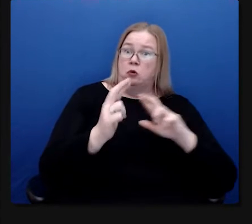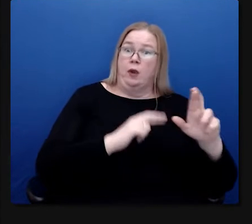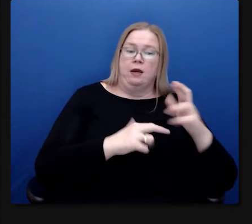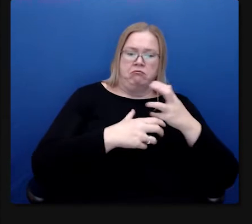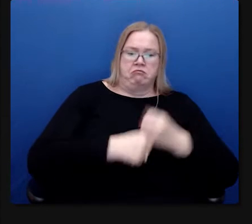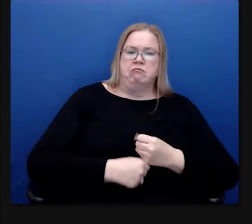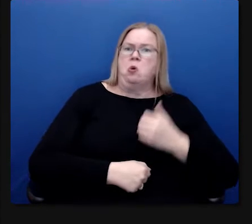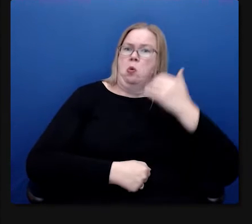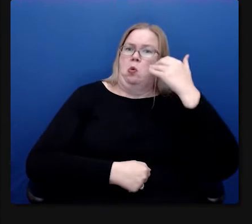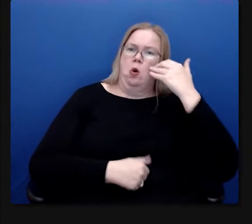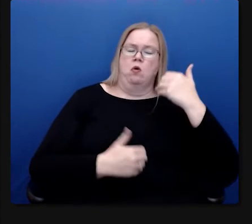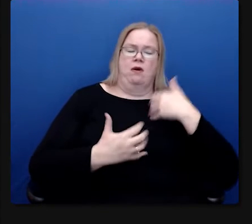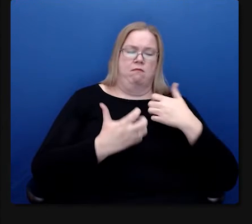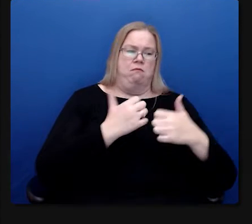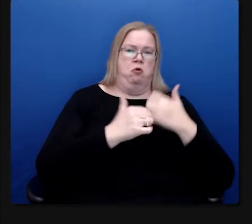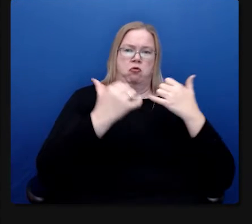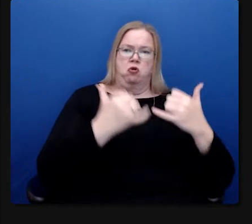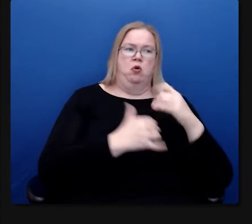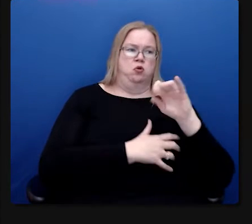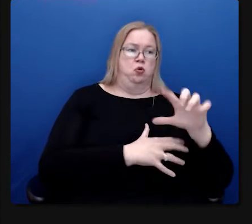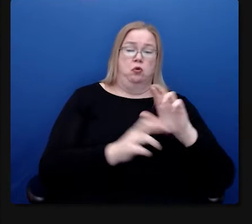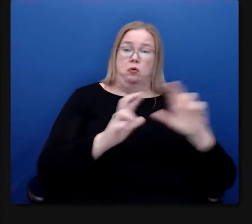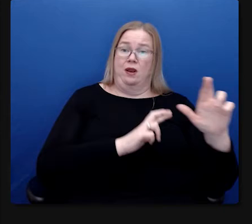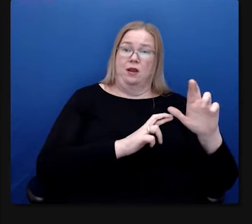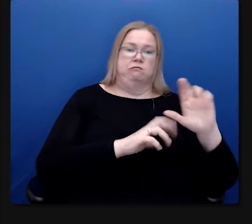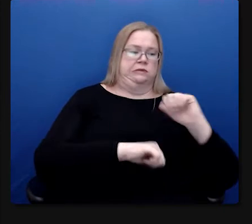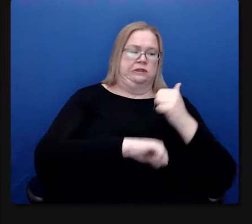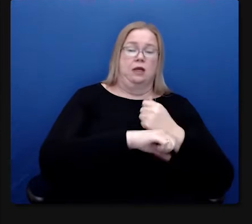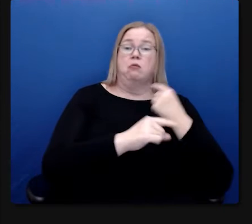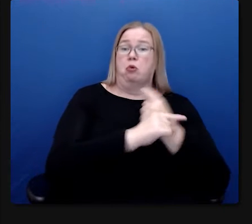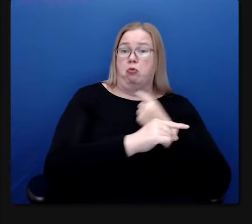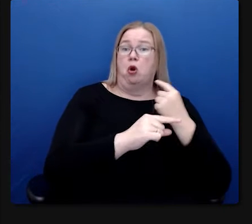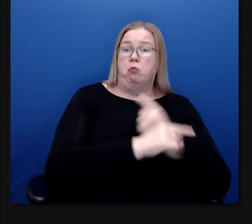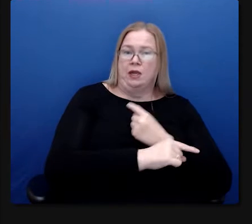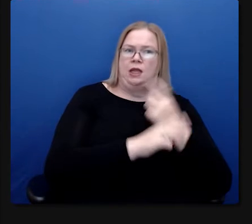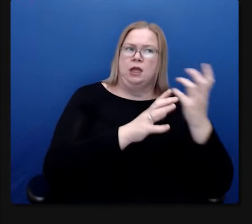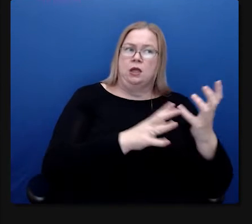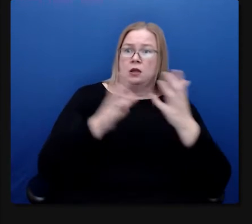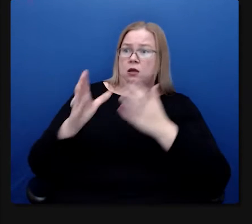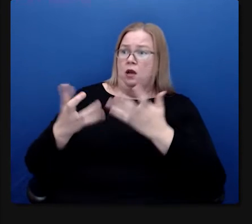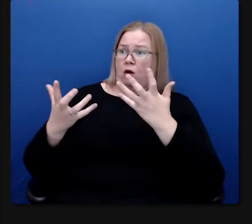knowing they have the latest tools installed and configured correctly. In the case of the existing game project,